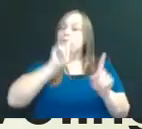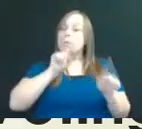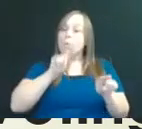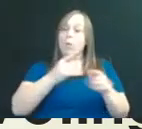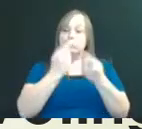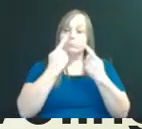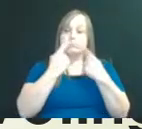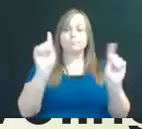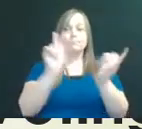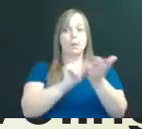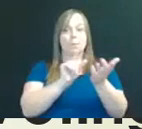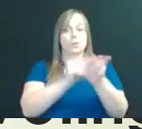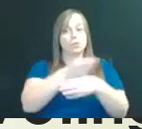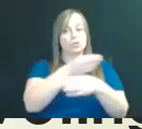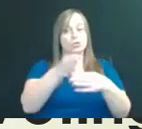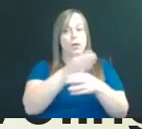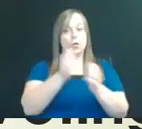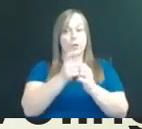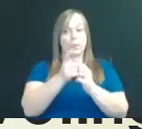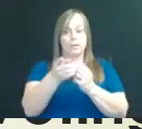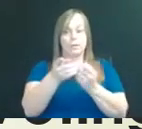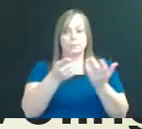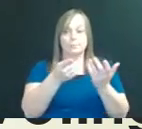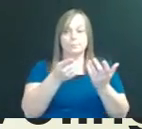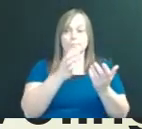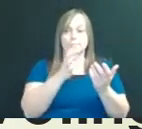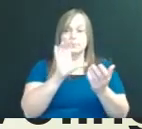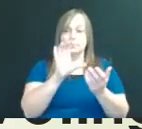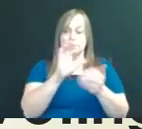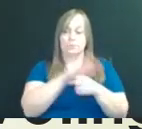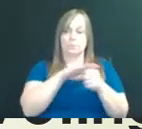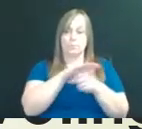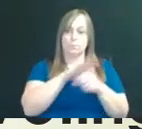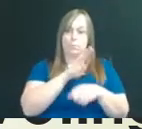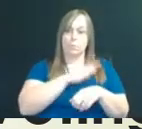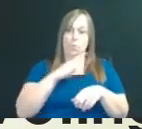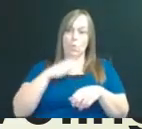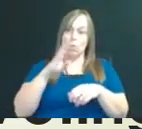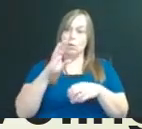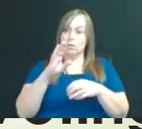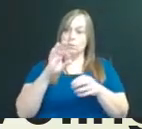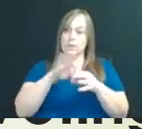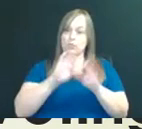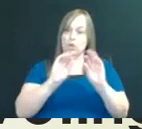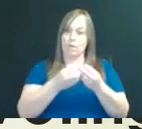And we share them with the County Board of Elections Offices and State Board of Elections Offices and say,